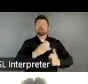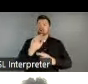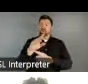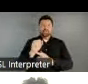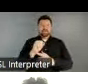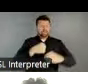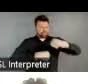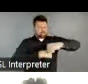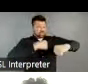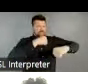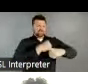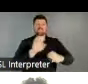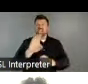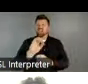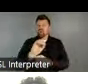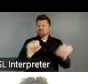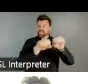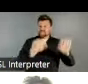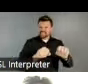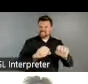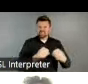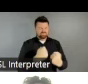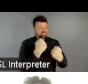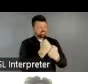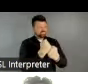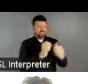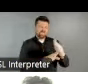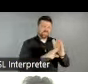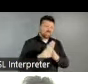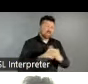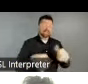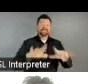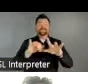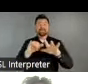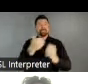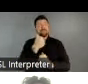as well as advancing a more nuanced and holistic understanding of the value of the arts that allows